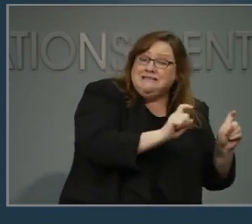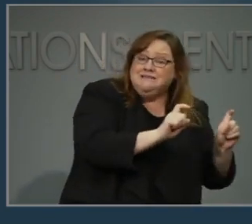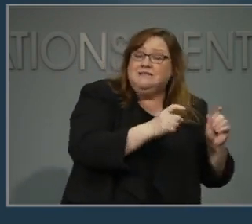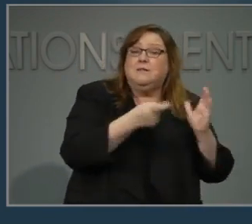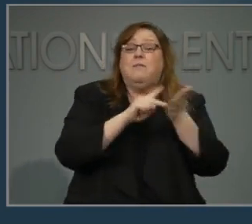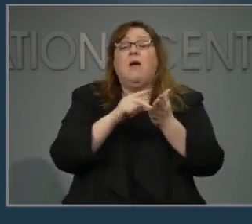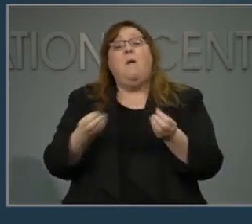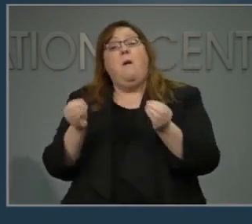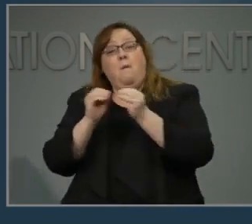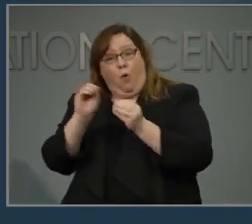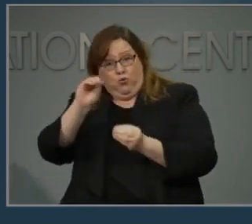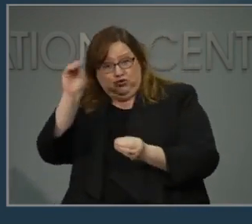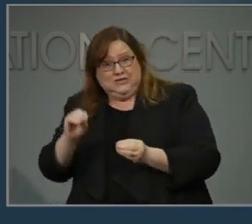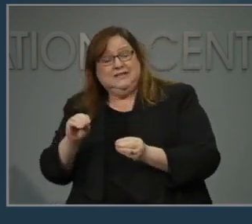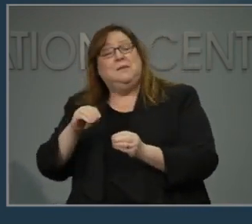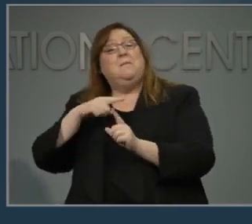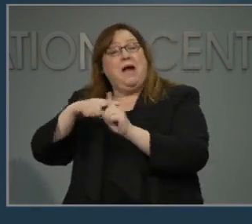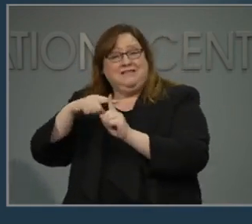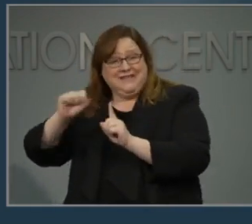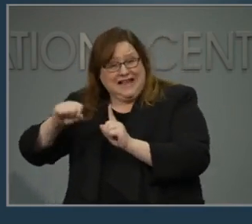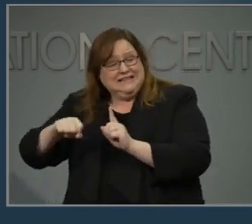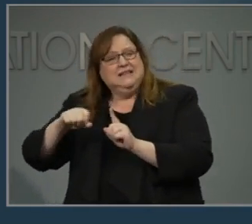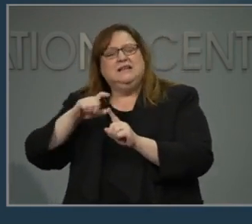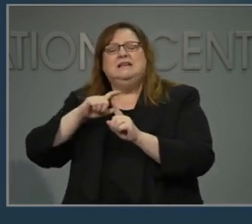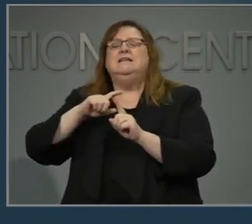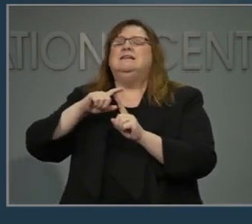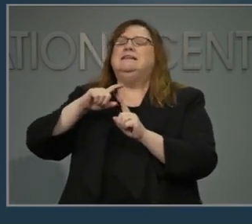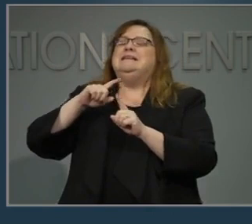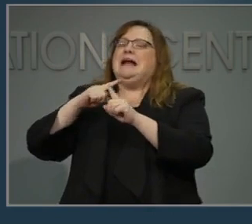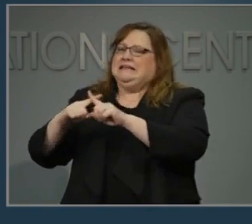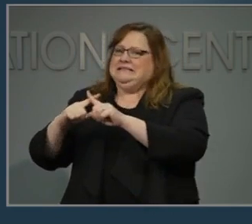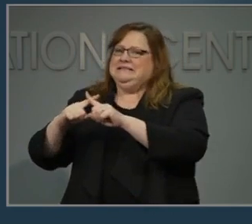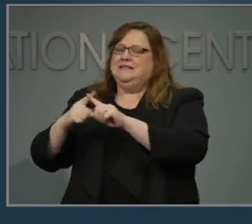THAT IS TO BE EXPECTED AS WE ARE DOING MORE TESTING.